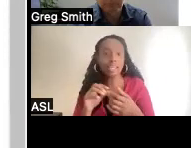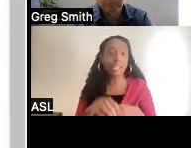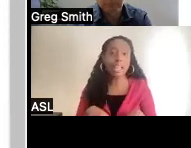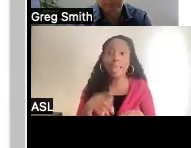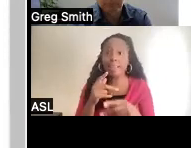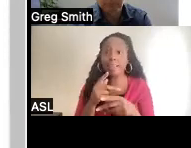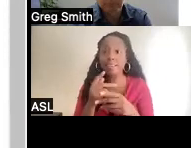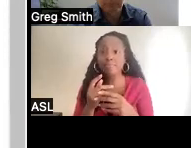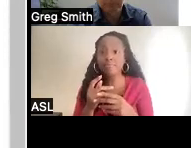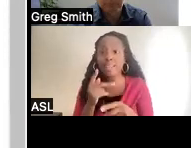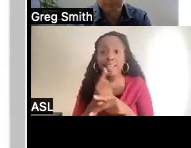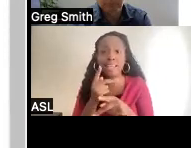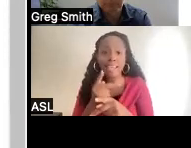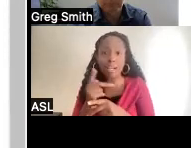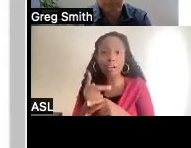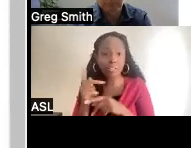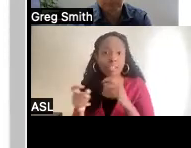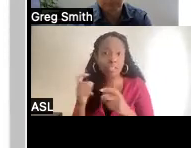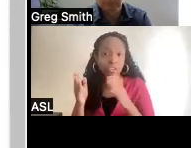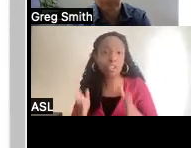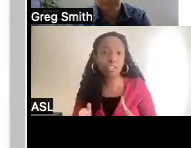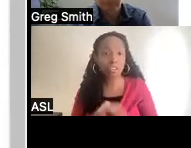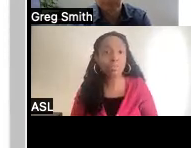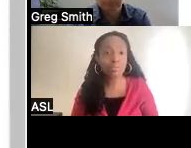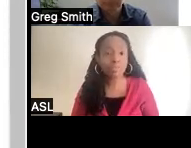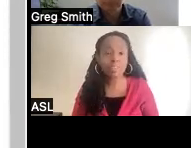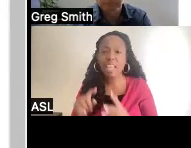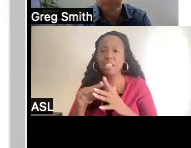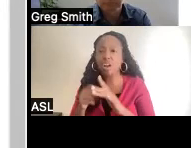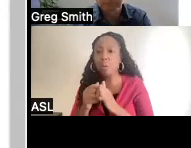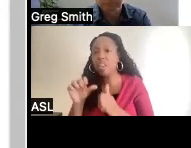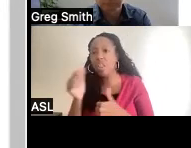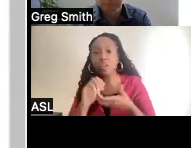the Department of Financial Services with the help of other organizations like the agency for persons